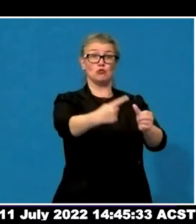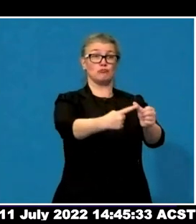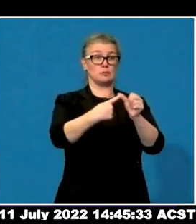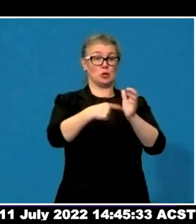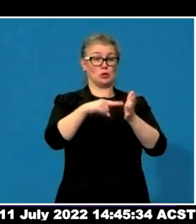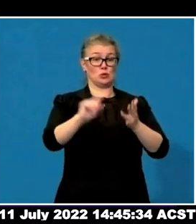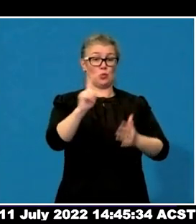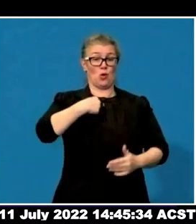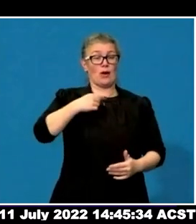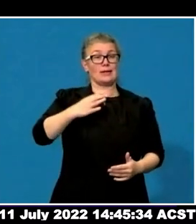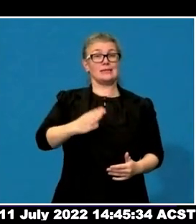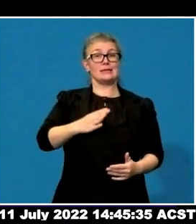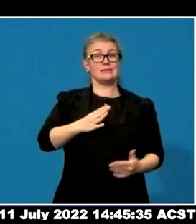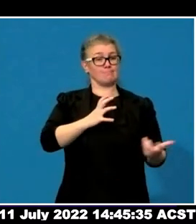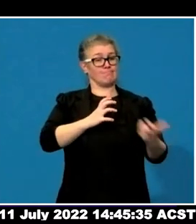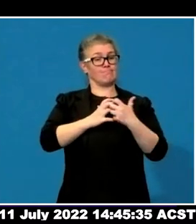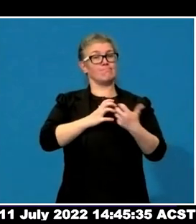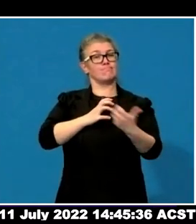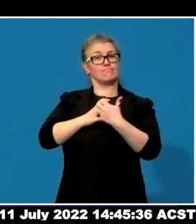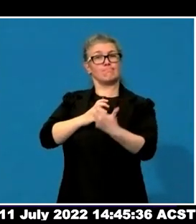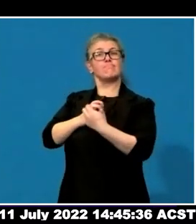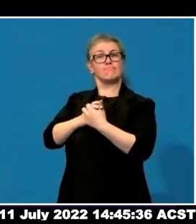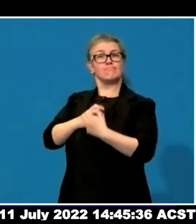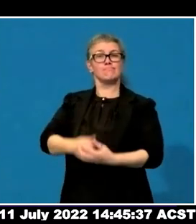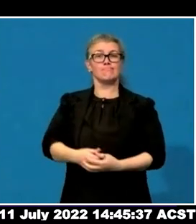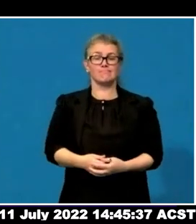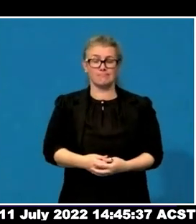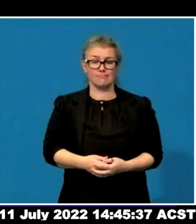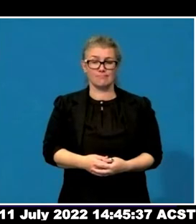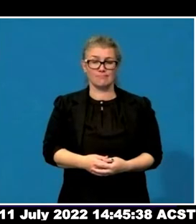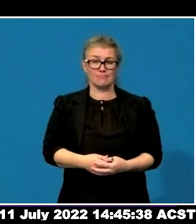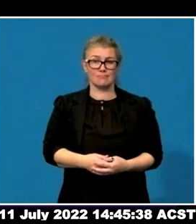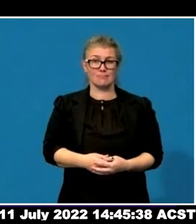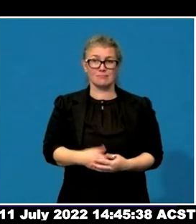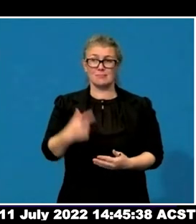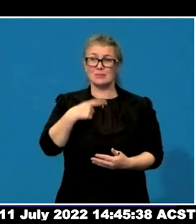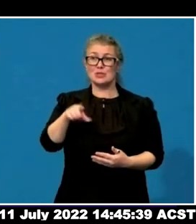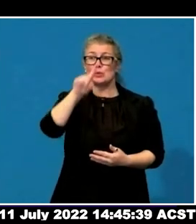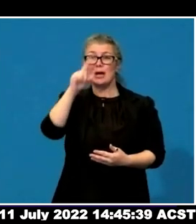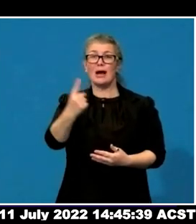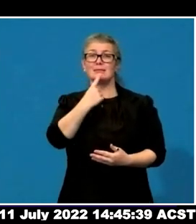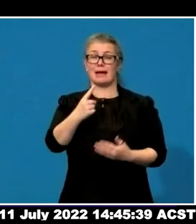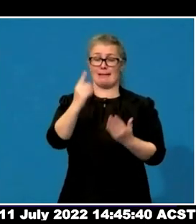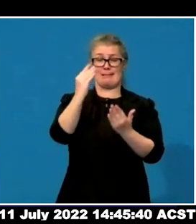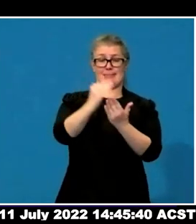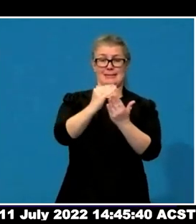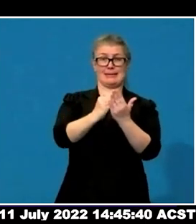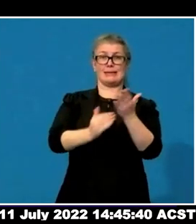The element for me is, he just doesn't fit into a box that NDIA want to put him in, and that is a group home.